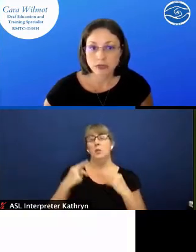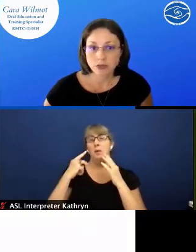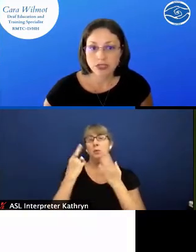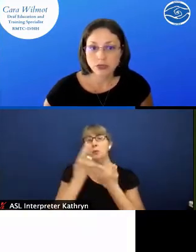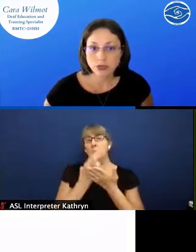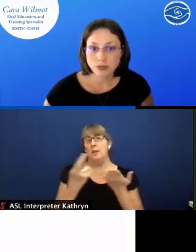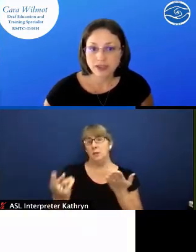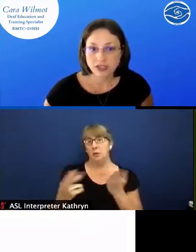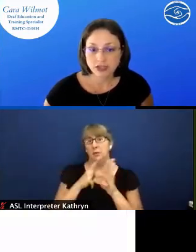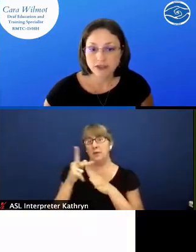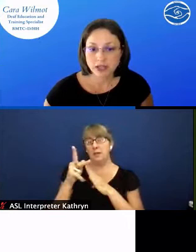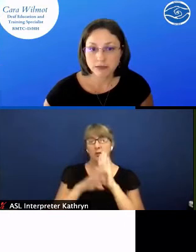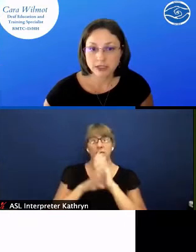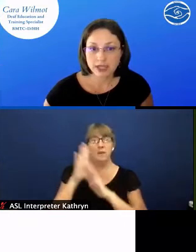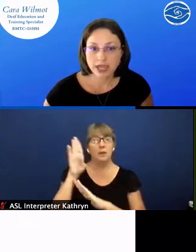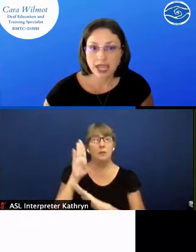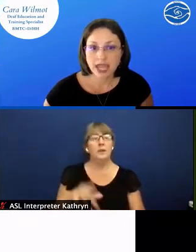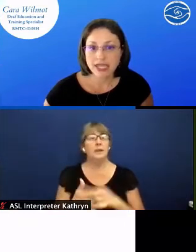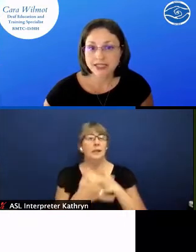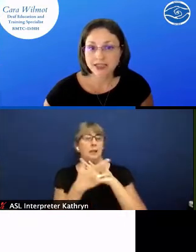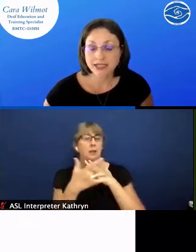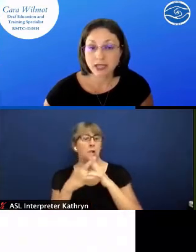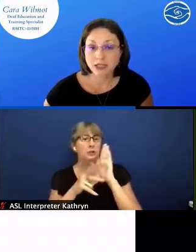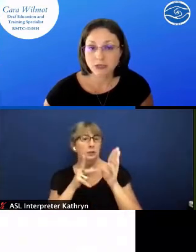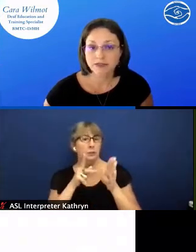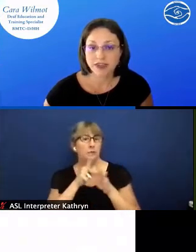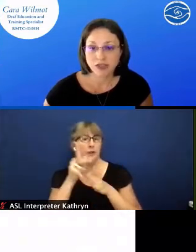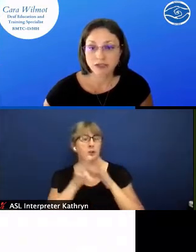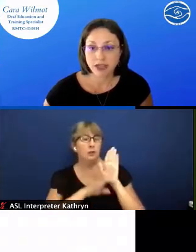resource professional development, and technology professional development.